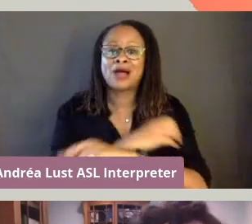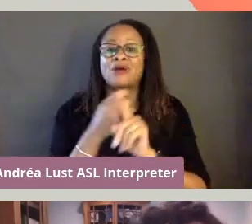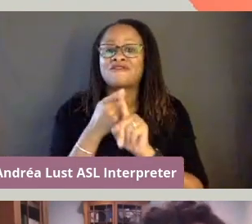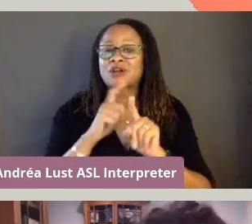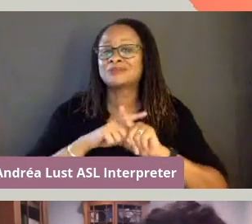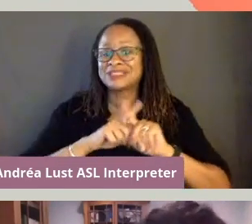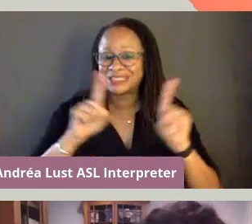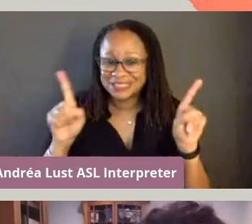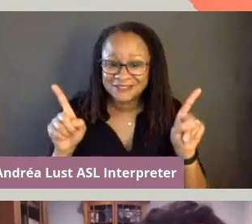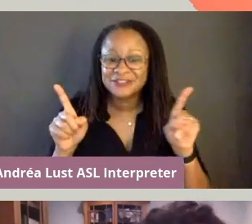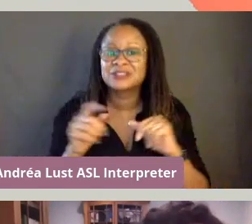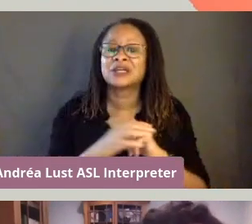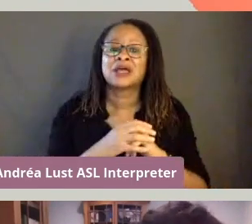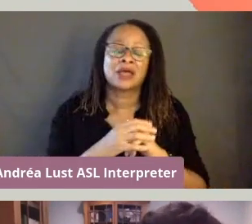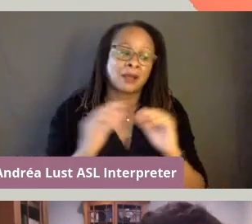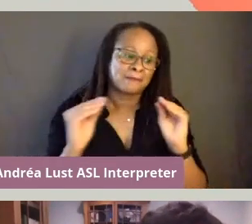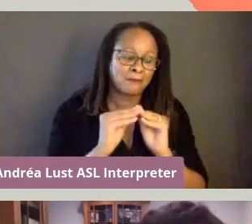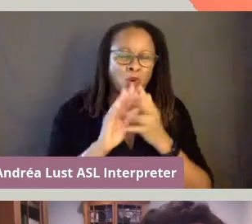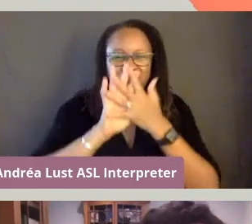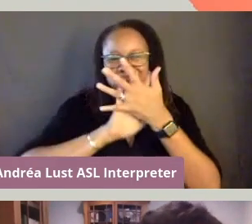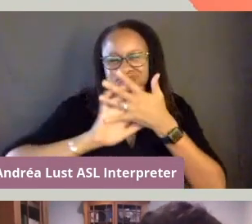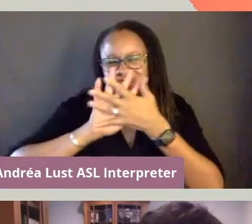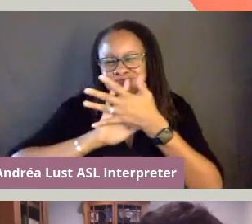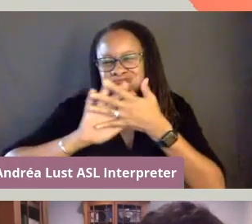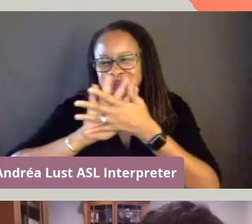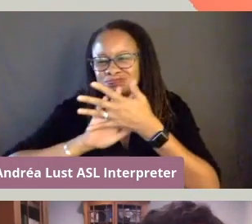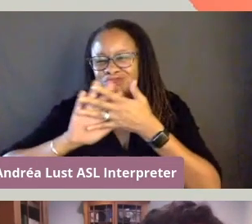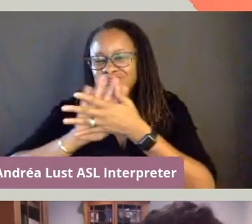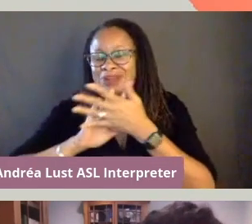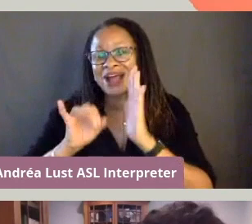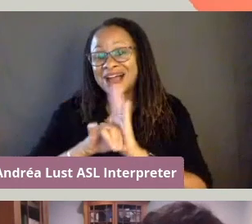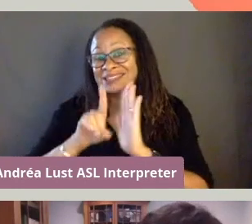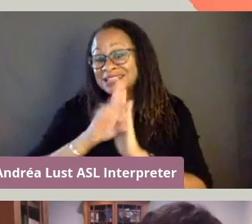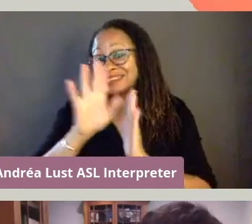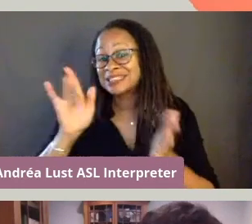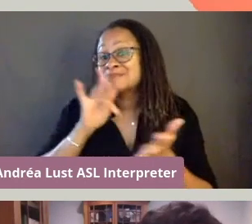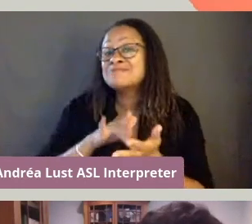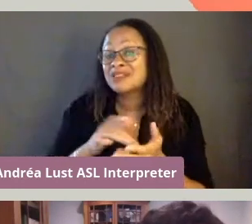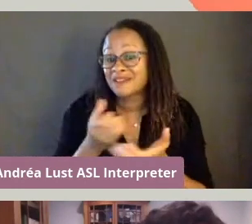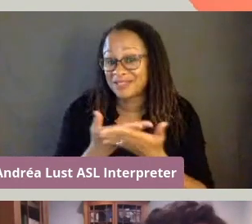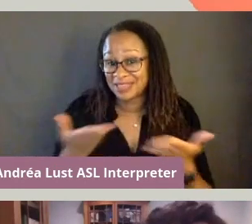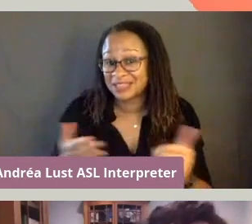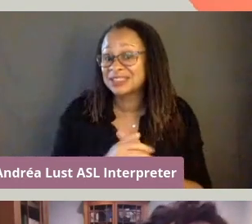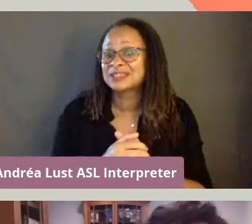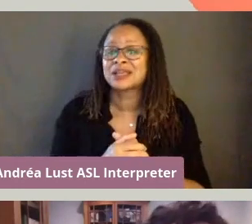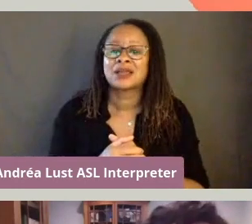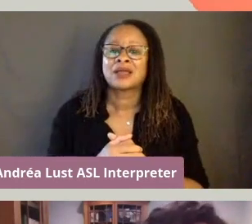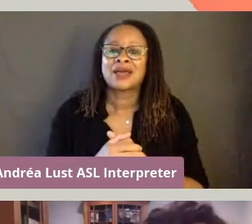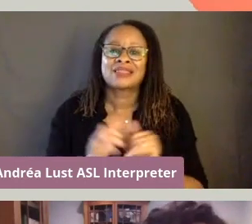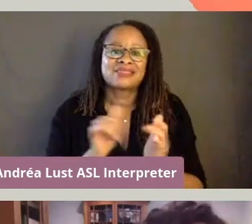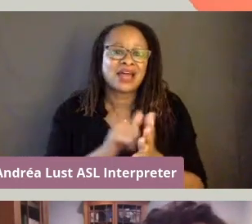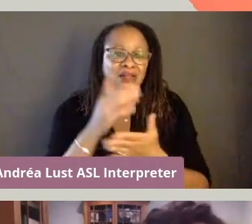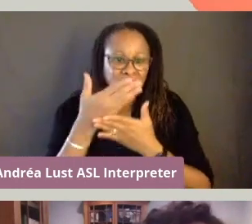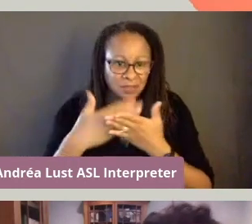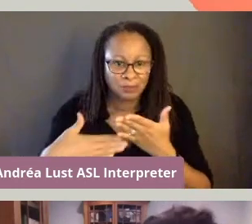these more blurry identities in the middle of things, right? That's the part that we're trying